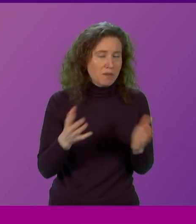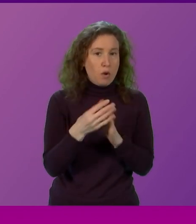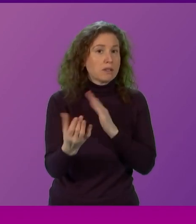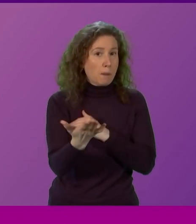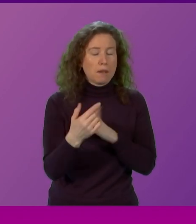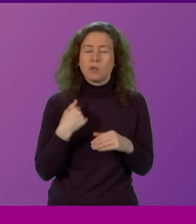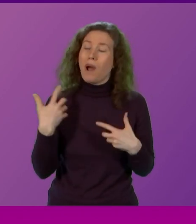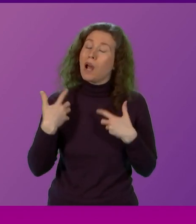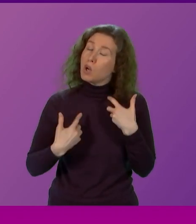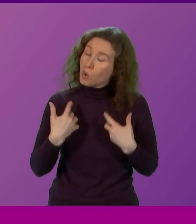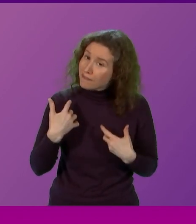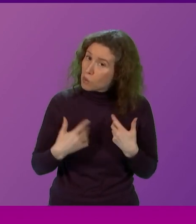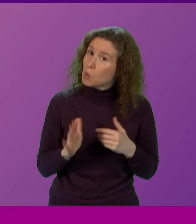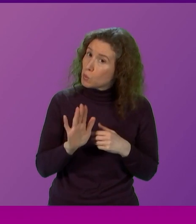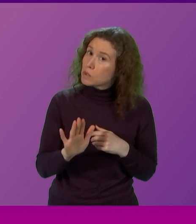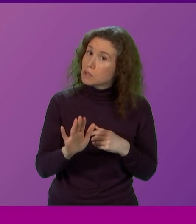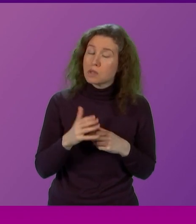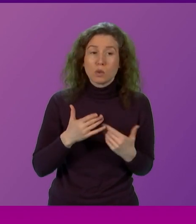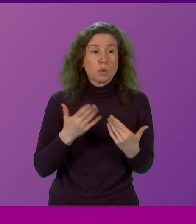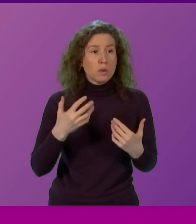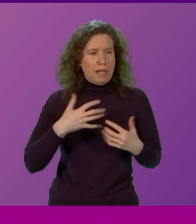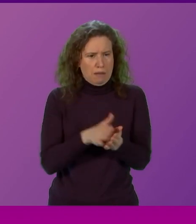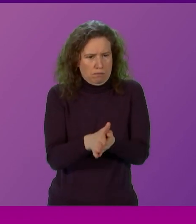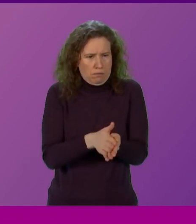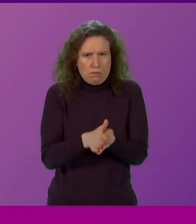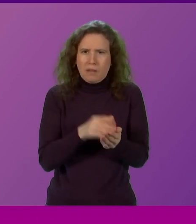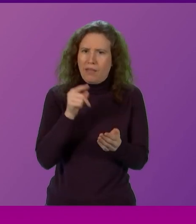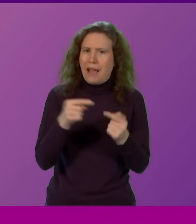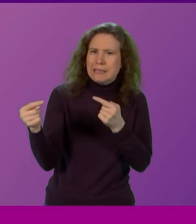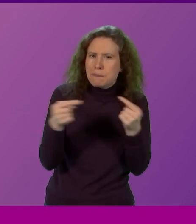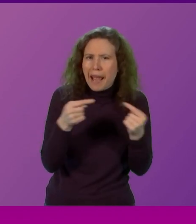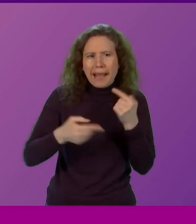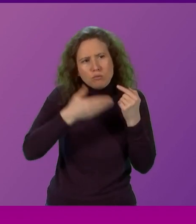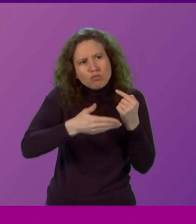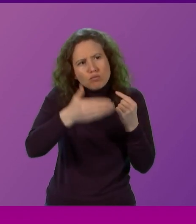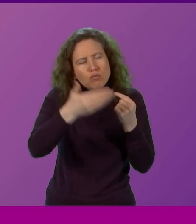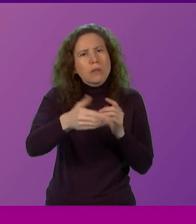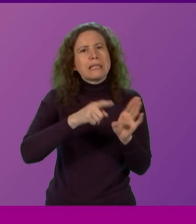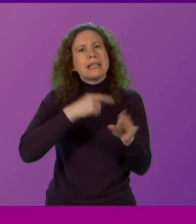I very much look forward to the vigour of that debate in the years to come.